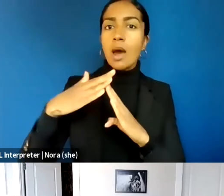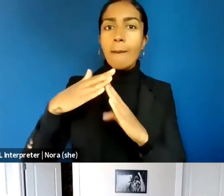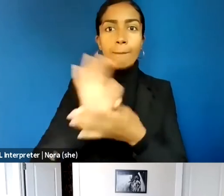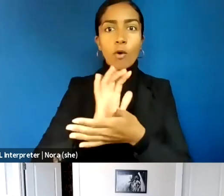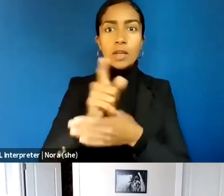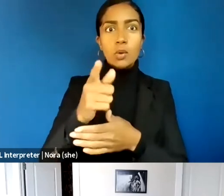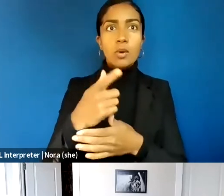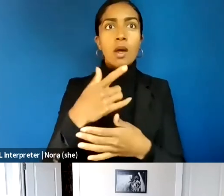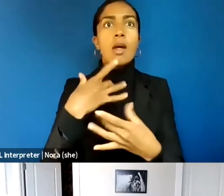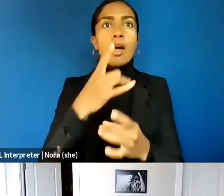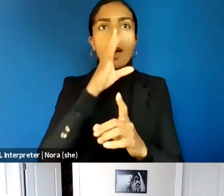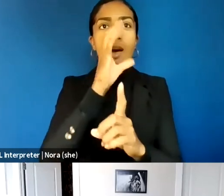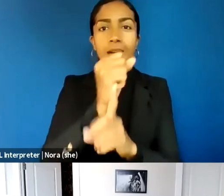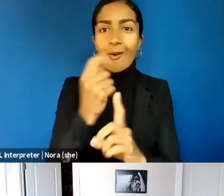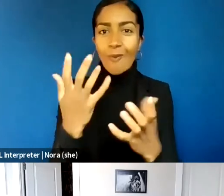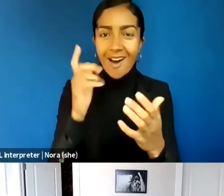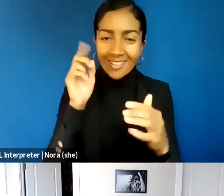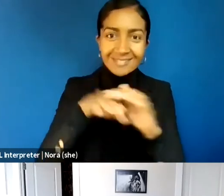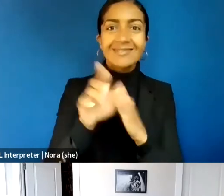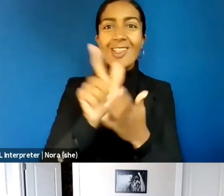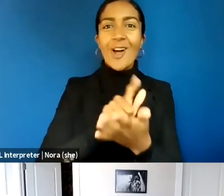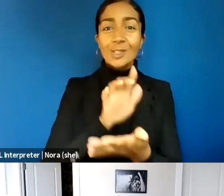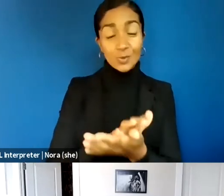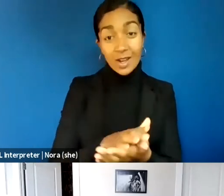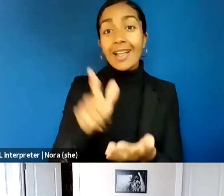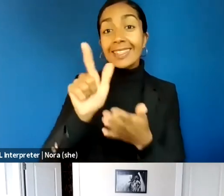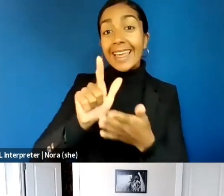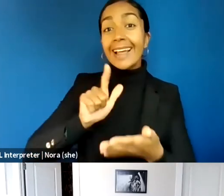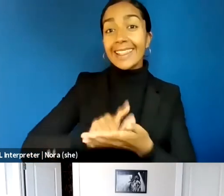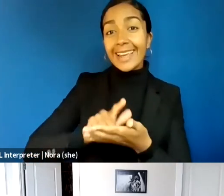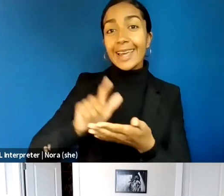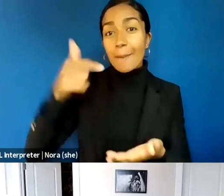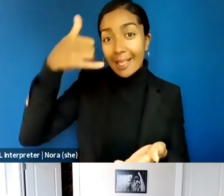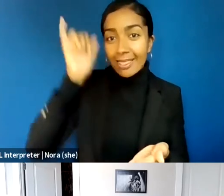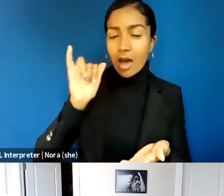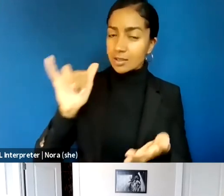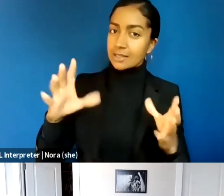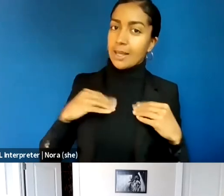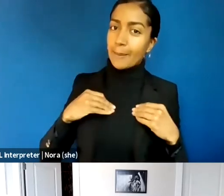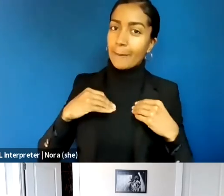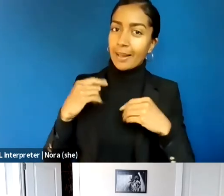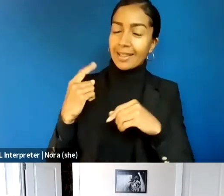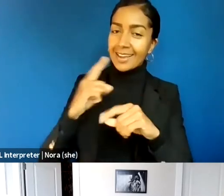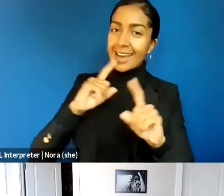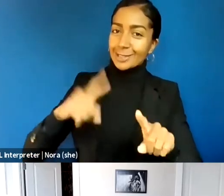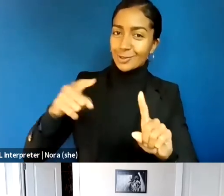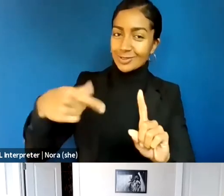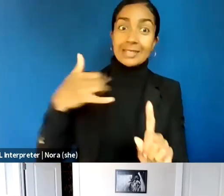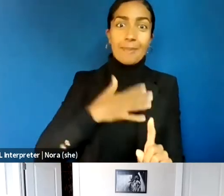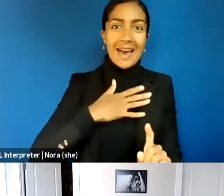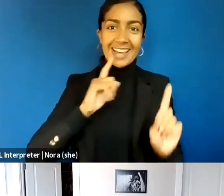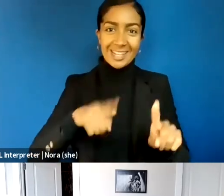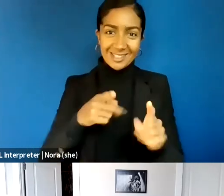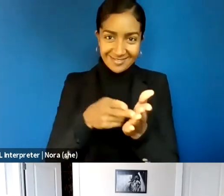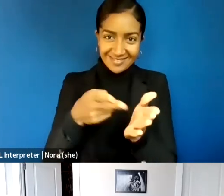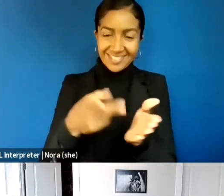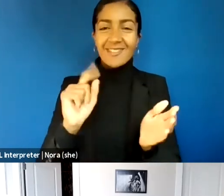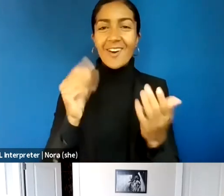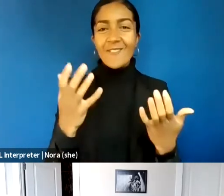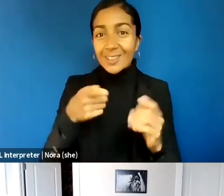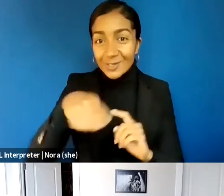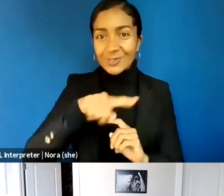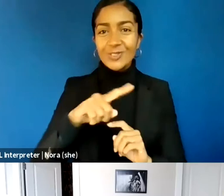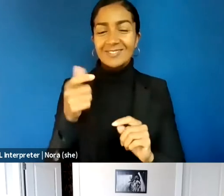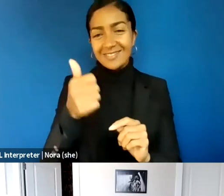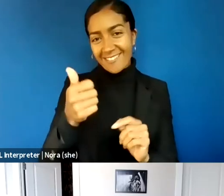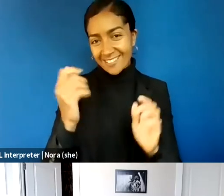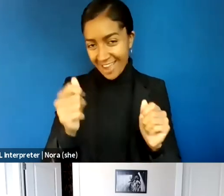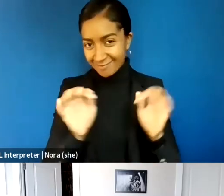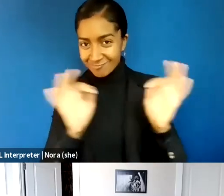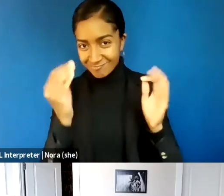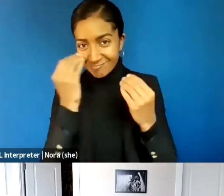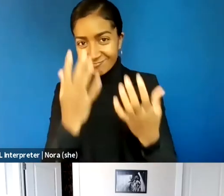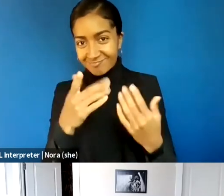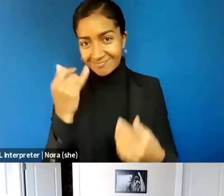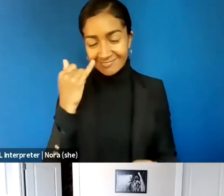Korica Simon: Yeah.